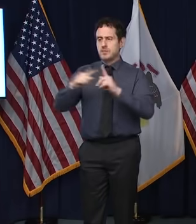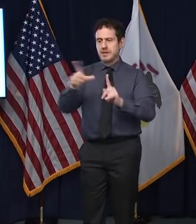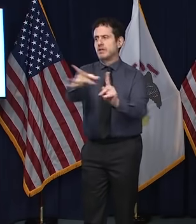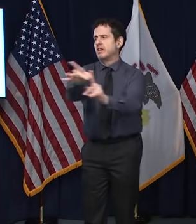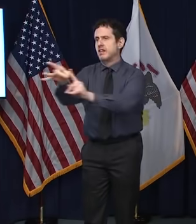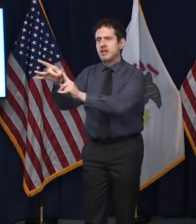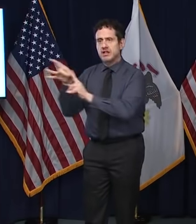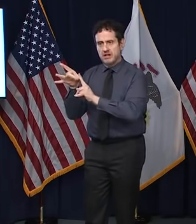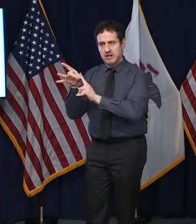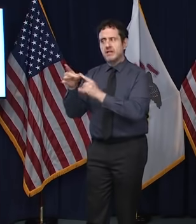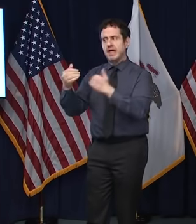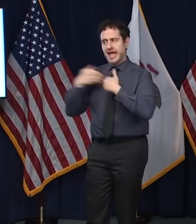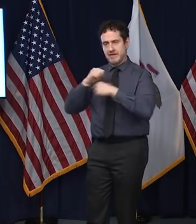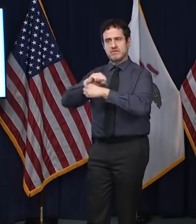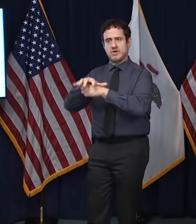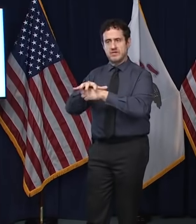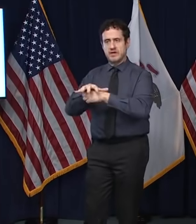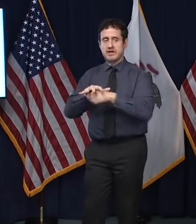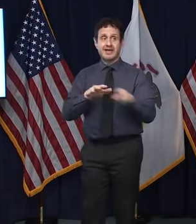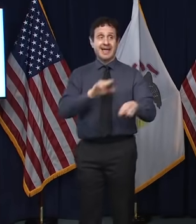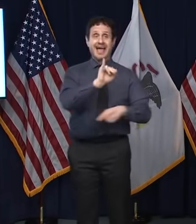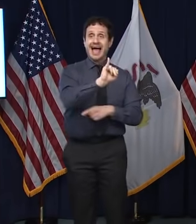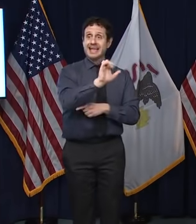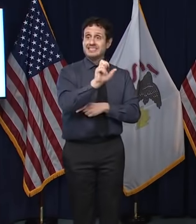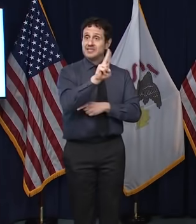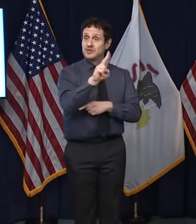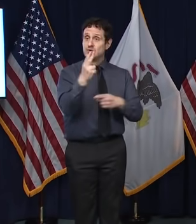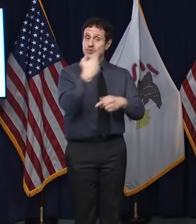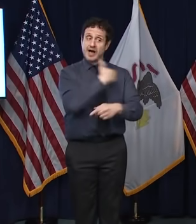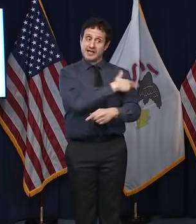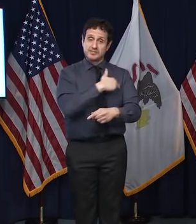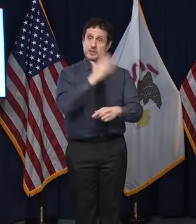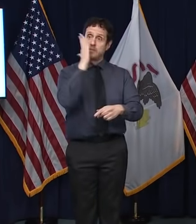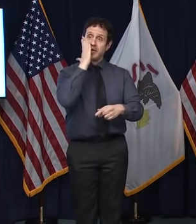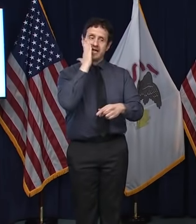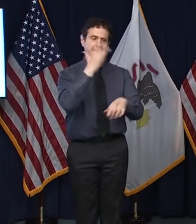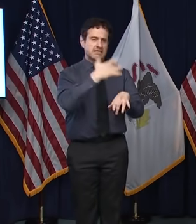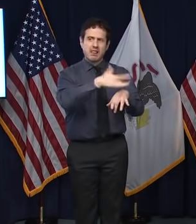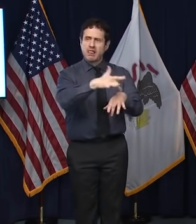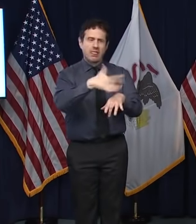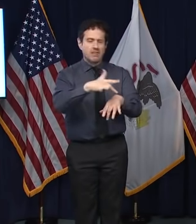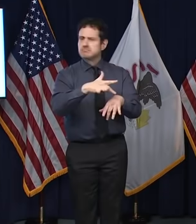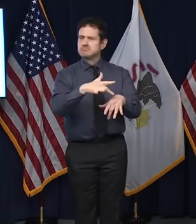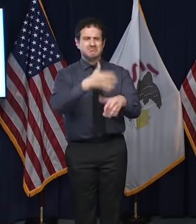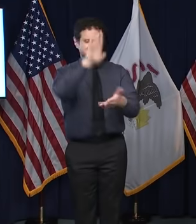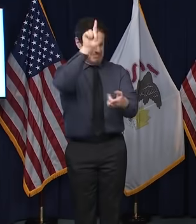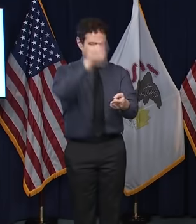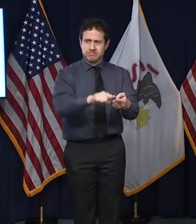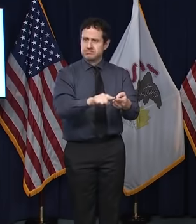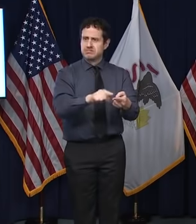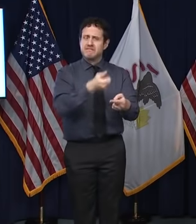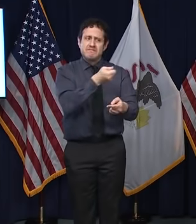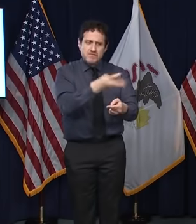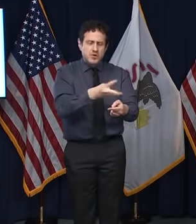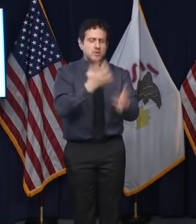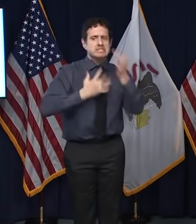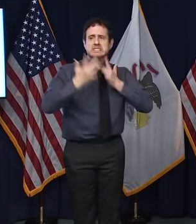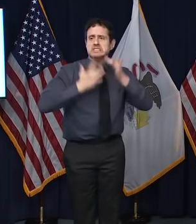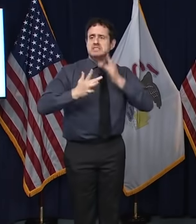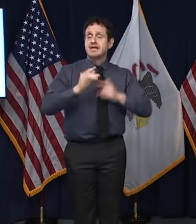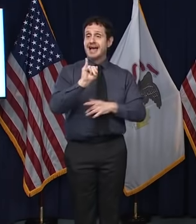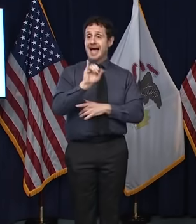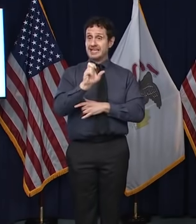appreciated earlier this summer